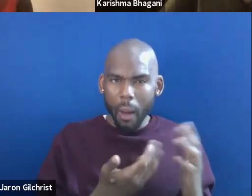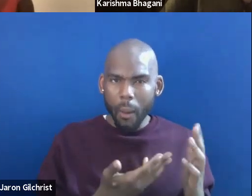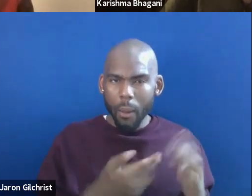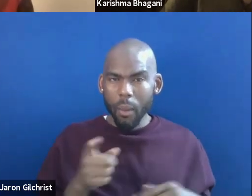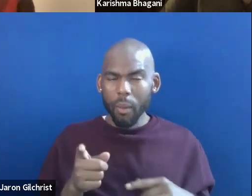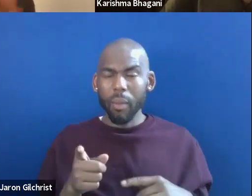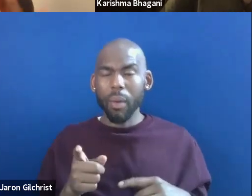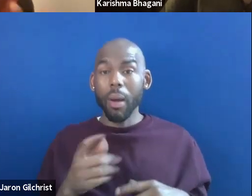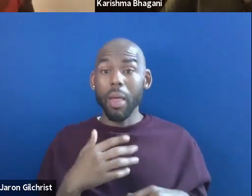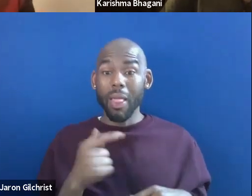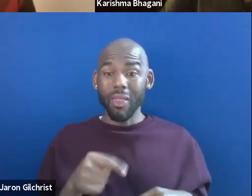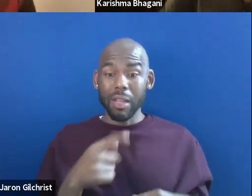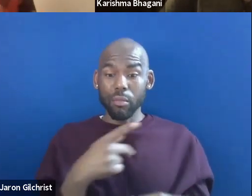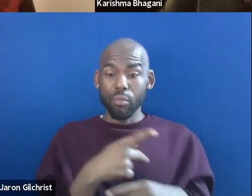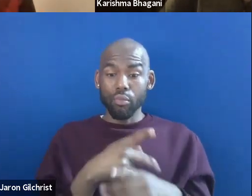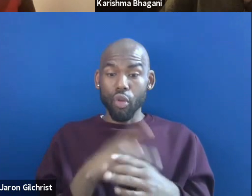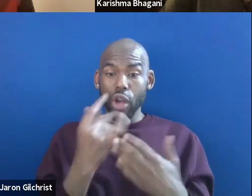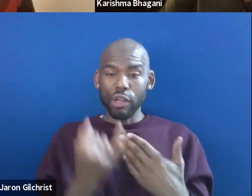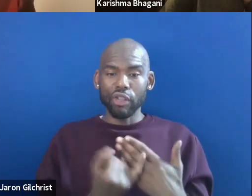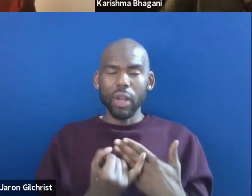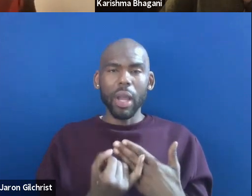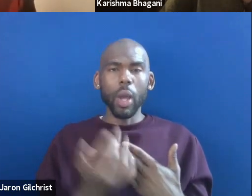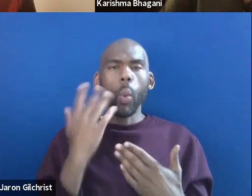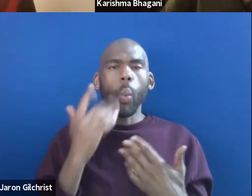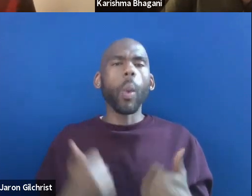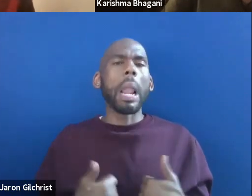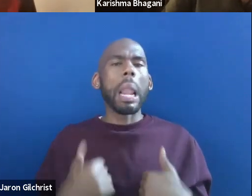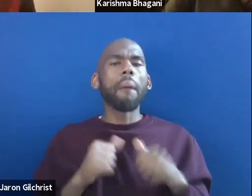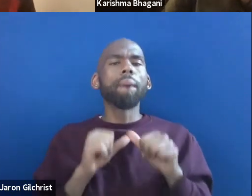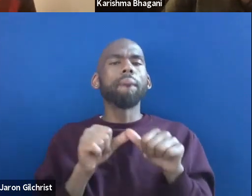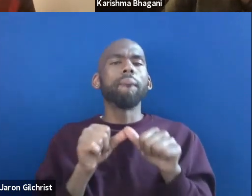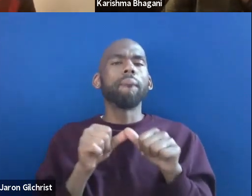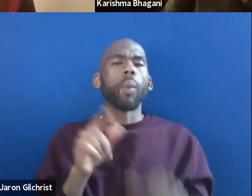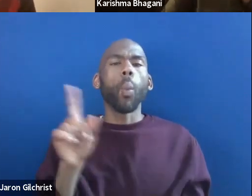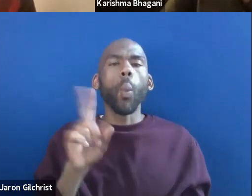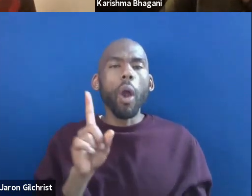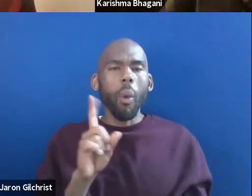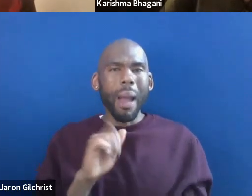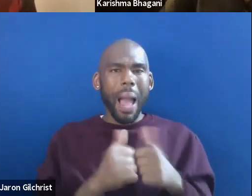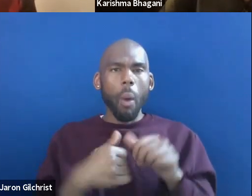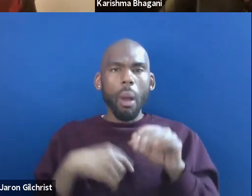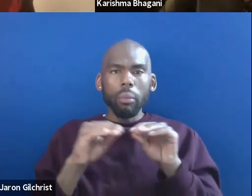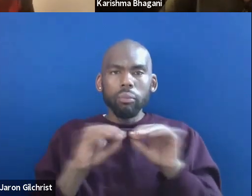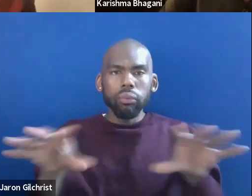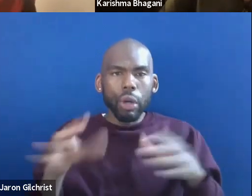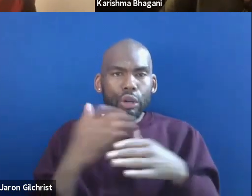Where will it live? How do I share it with people and I think for me I had to focus on the advantages